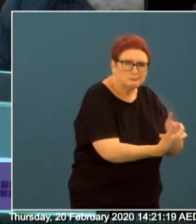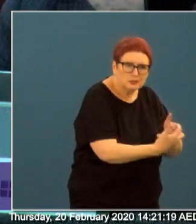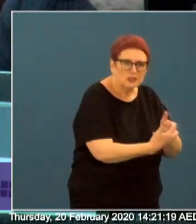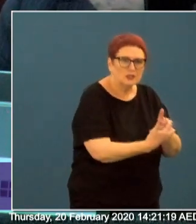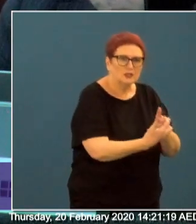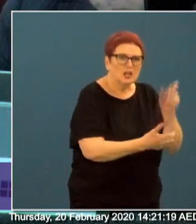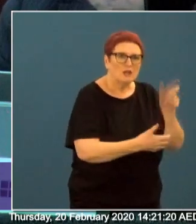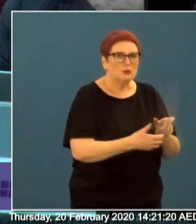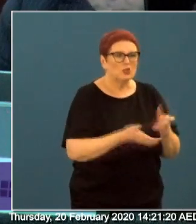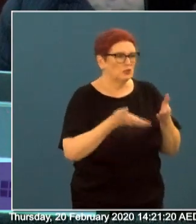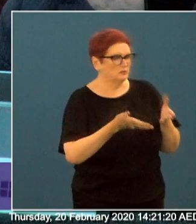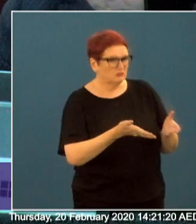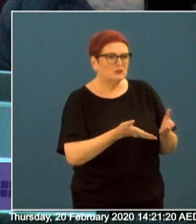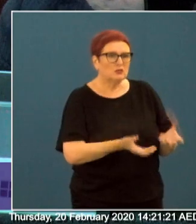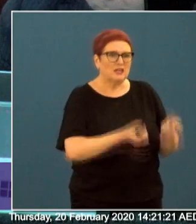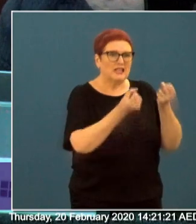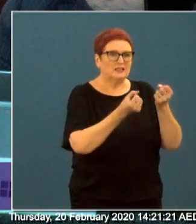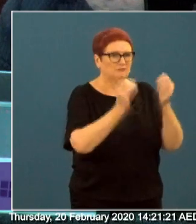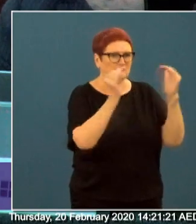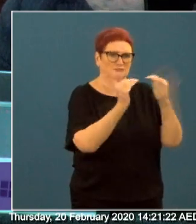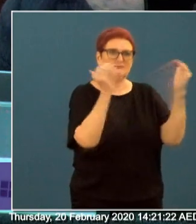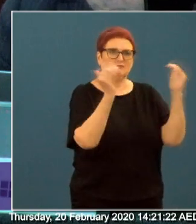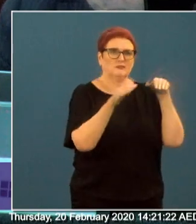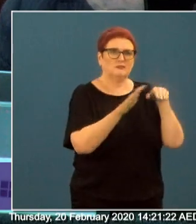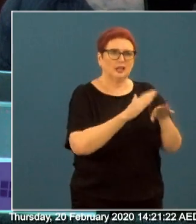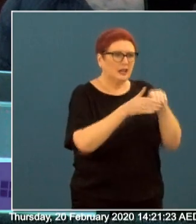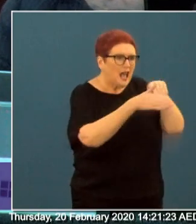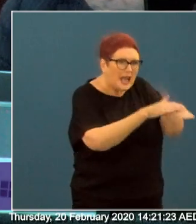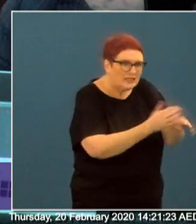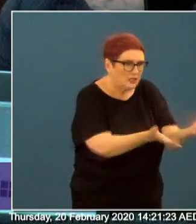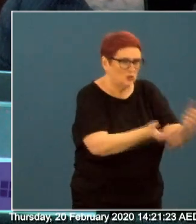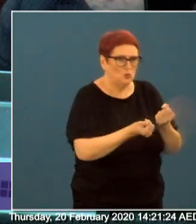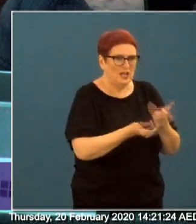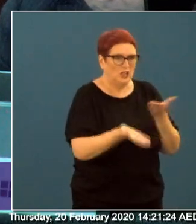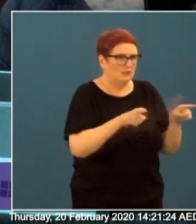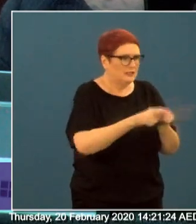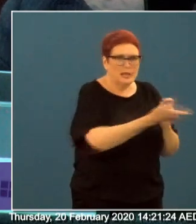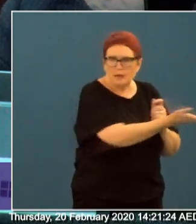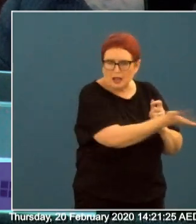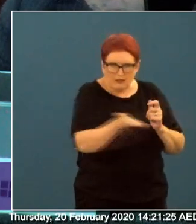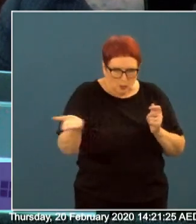to achieve what's called substantive equality in the access to services. So cut the legal definition.